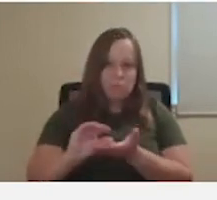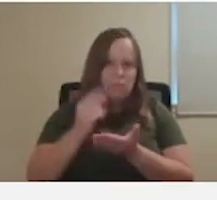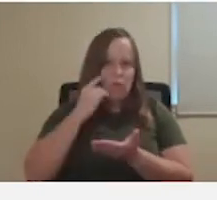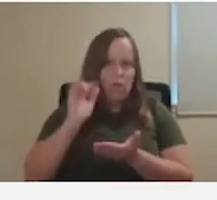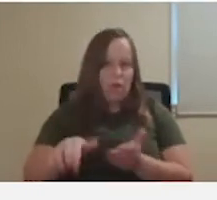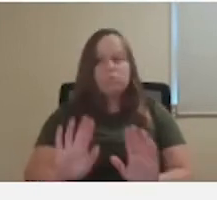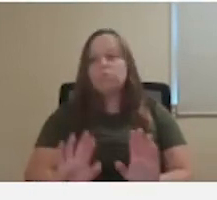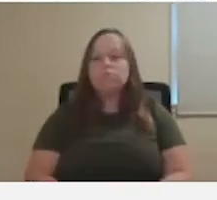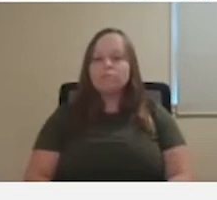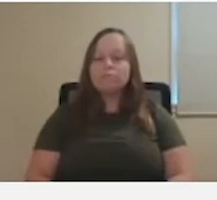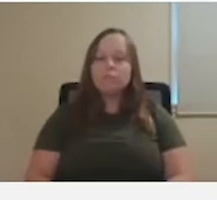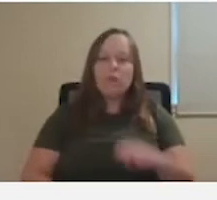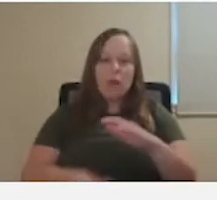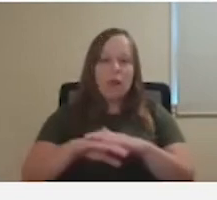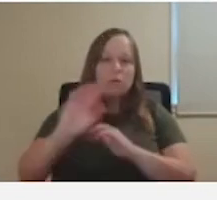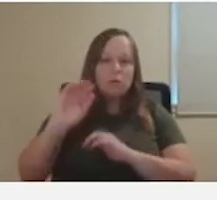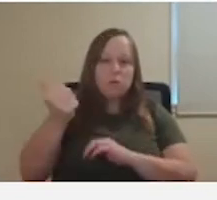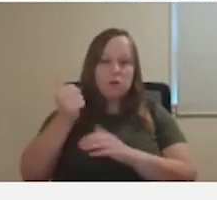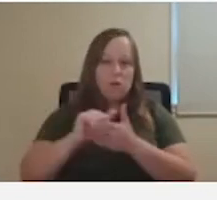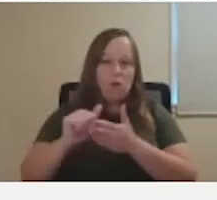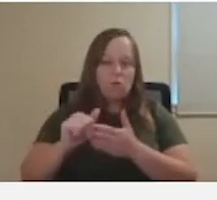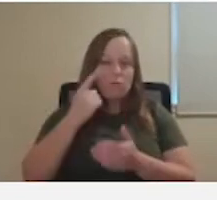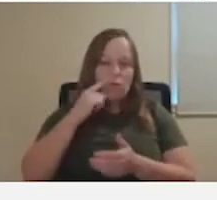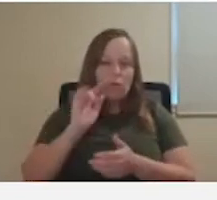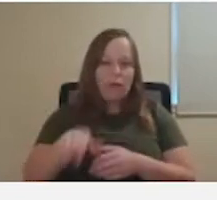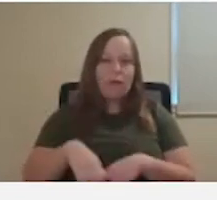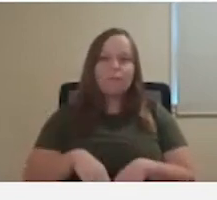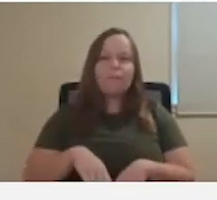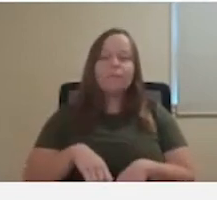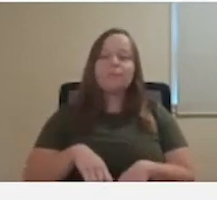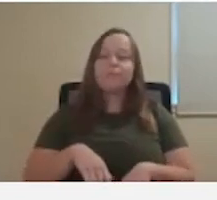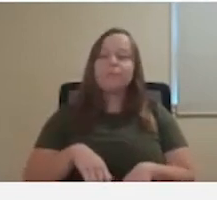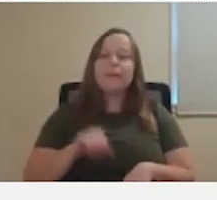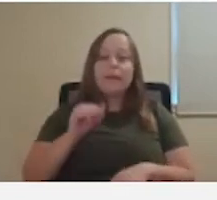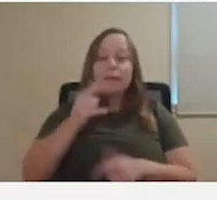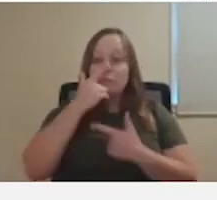for up to $10 for Lyft. If you're interested in learning more